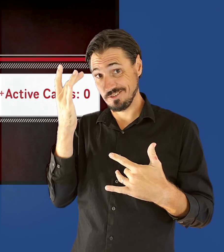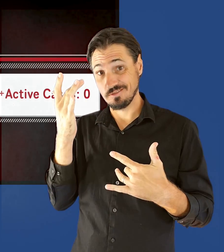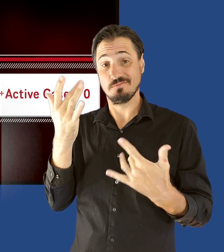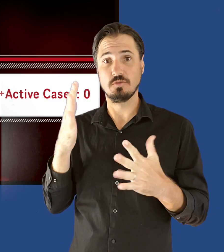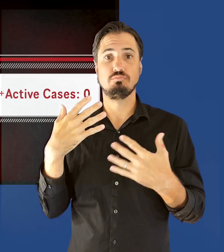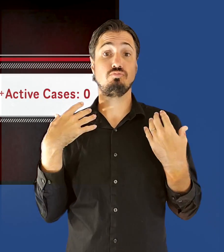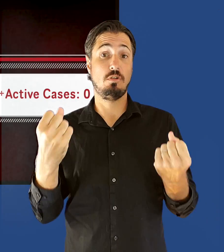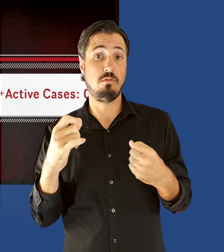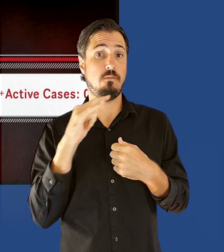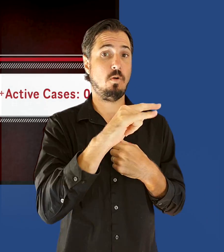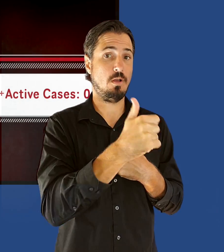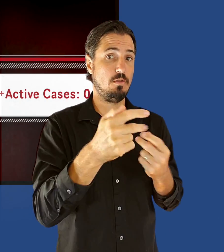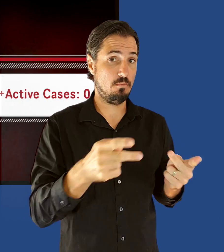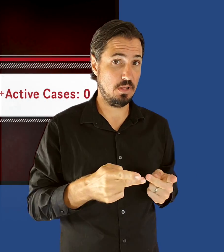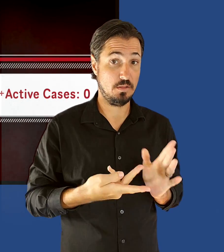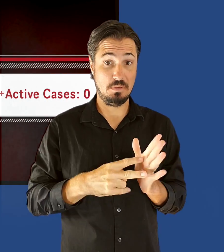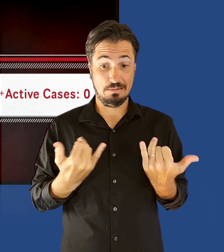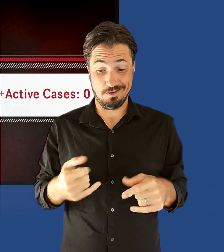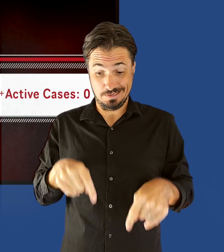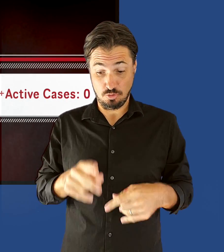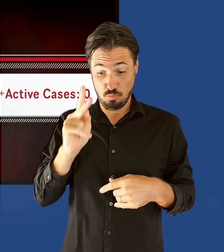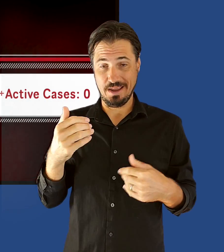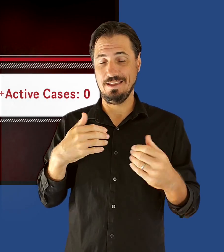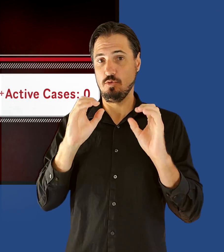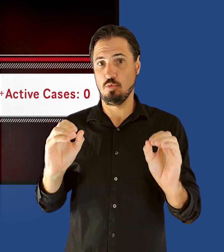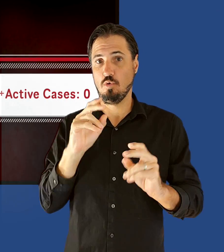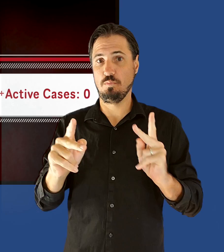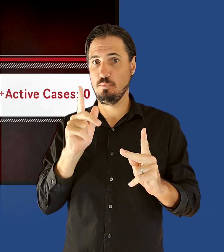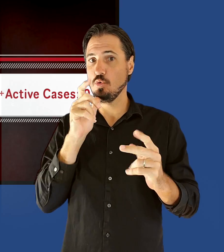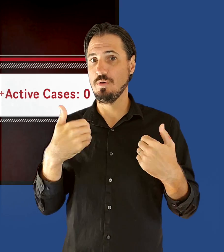This means, we have NO confirmed active cases of COVID-19 on Kaua‘i at this time.